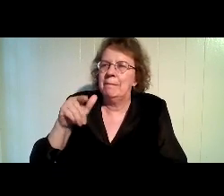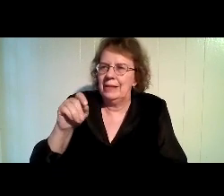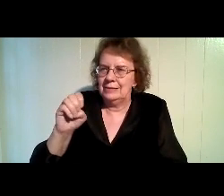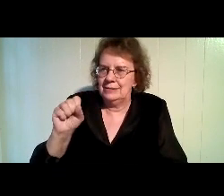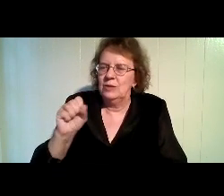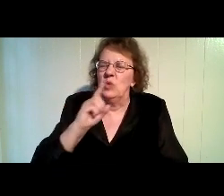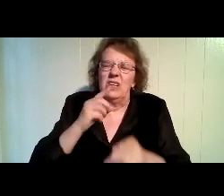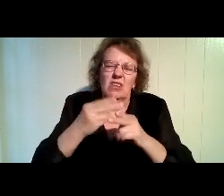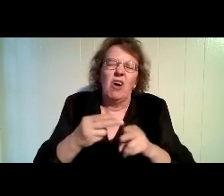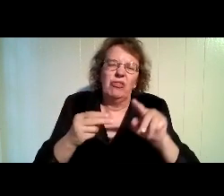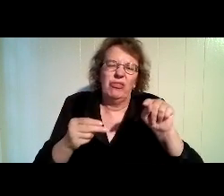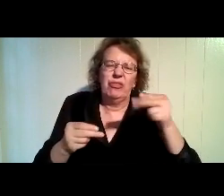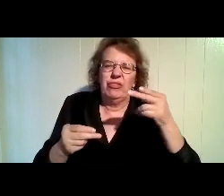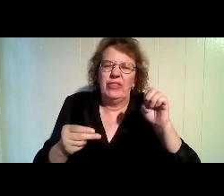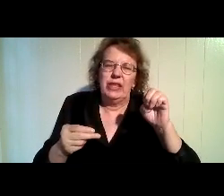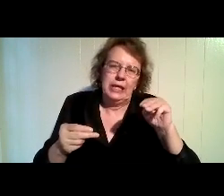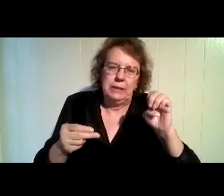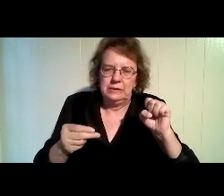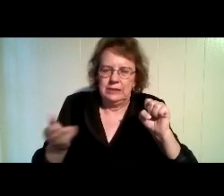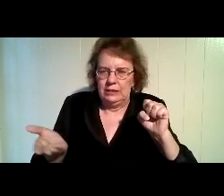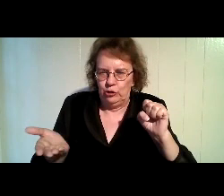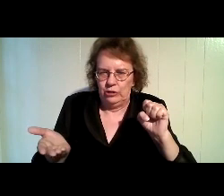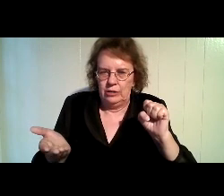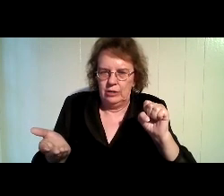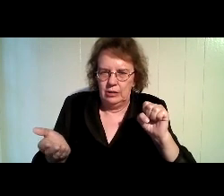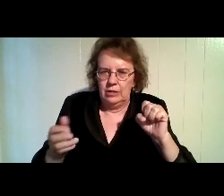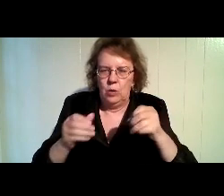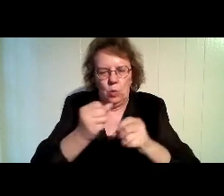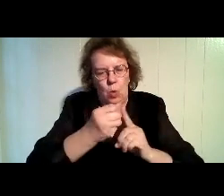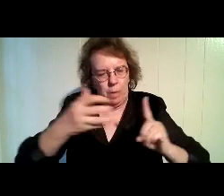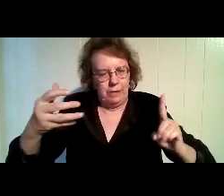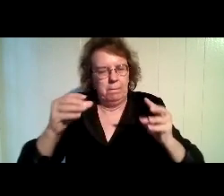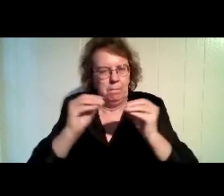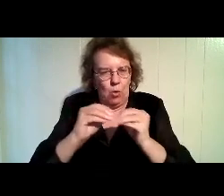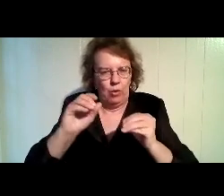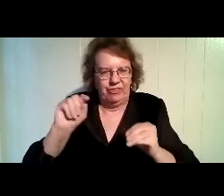He opened up the more themes. You can choose to search for accessible PowerPoints.